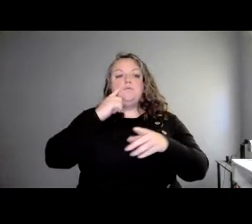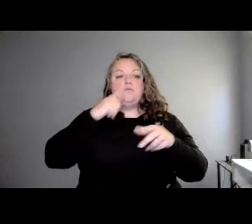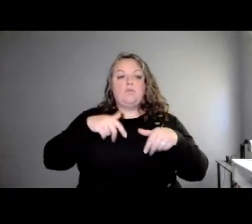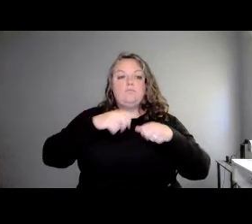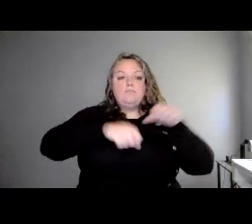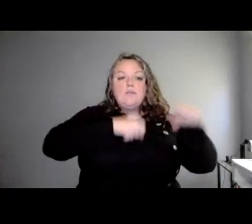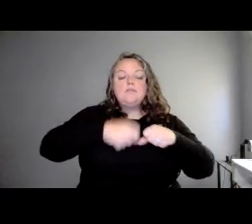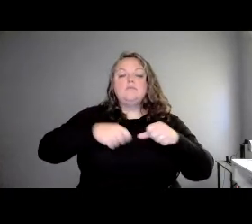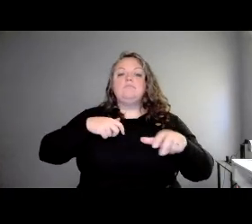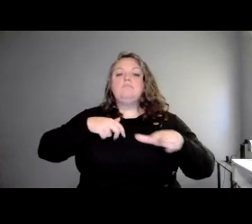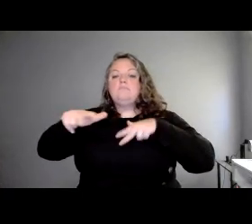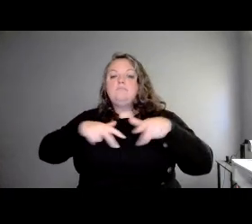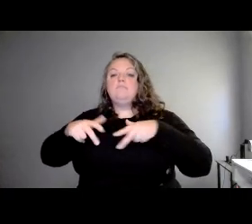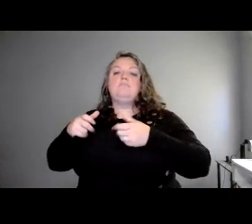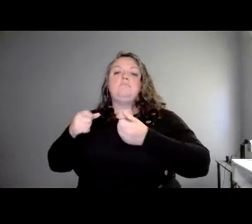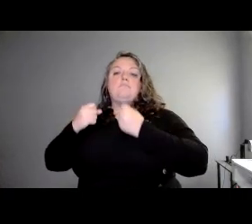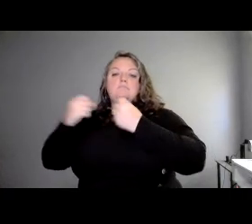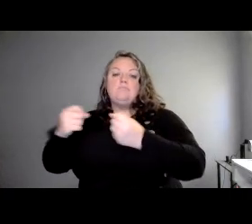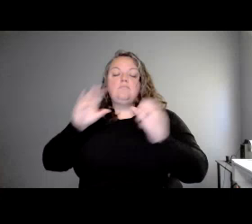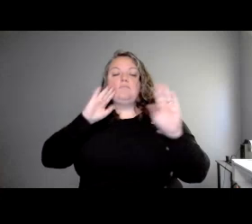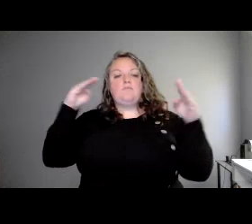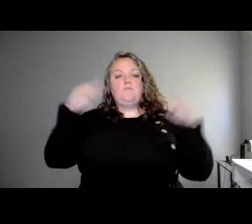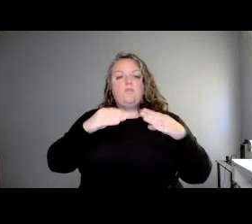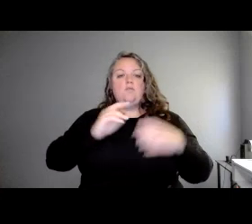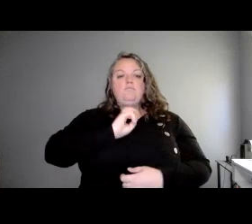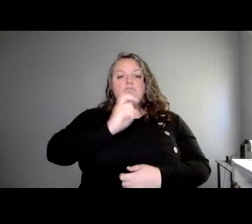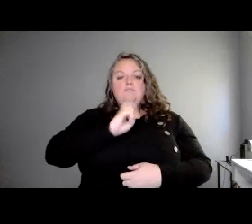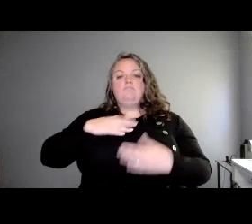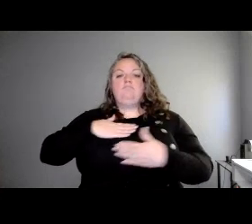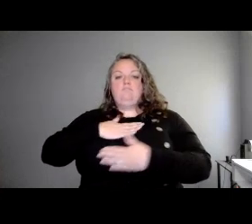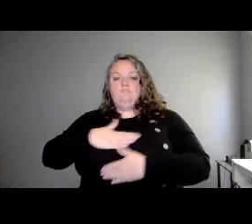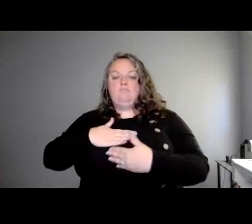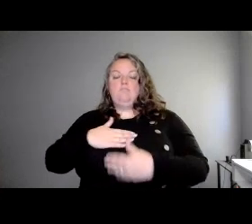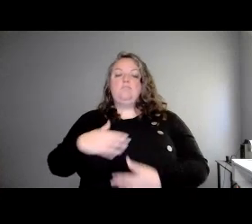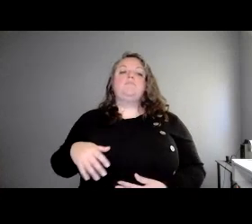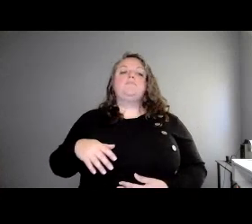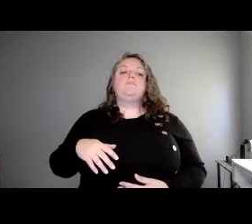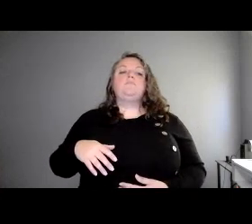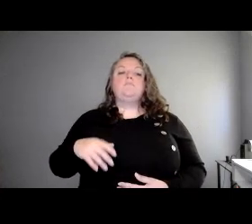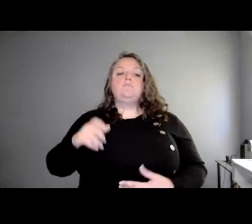transportation and recreation. PROWAG ensures comprehensive accessibility in public spaces,